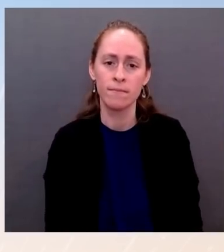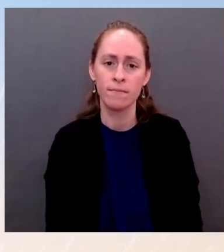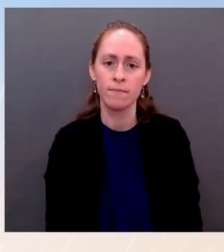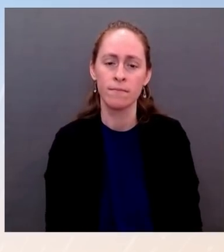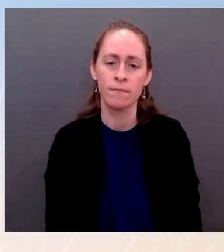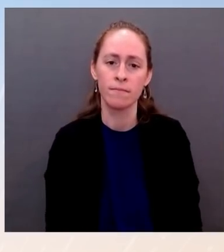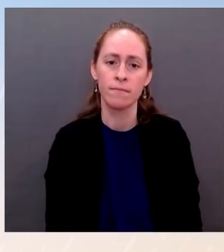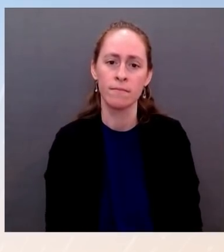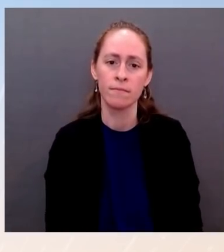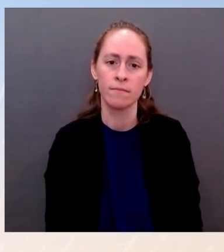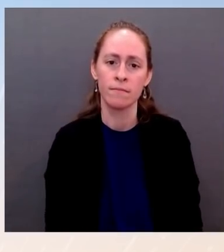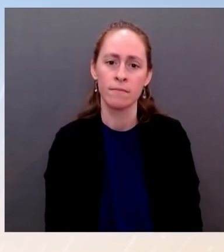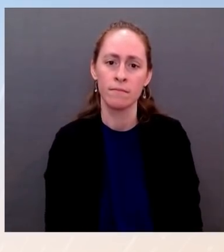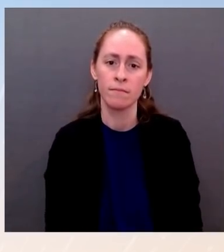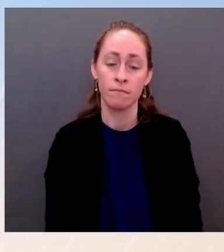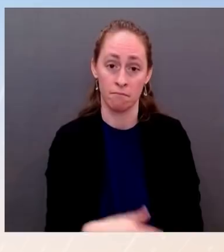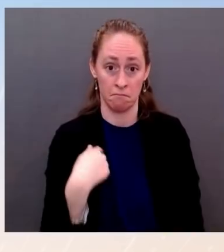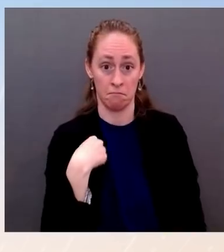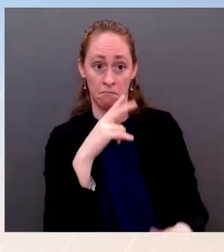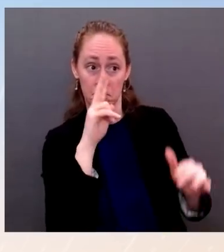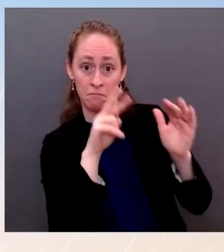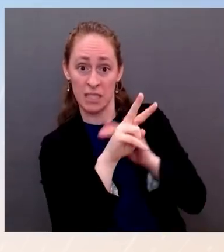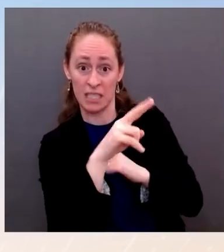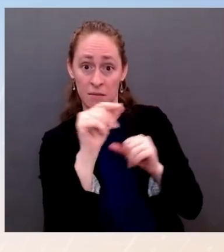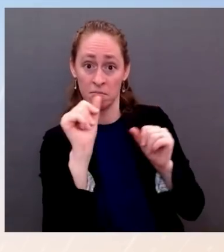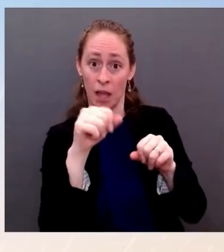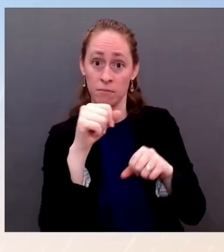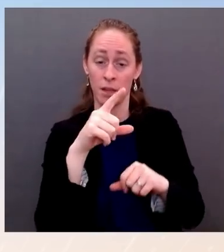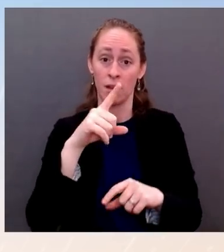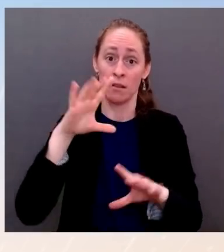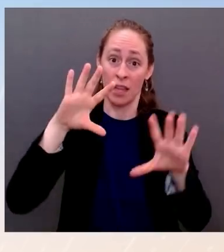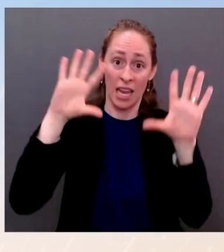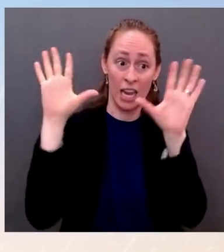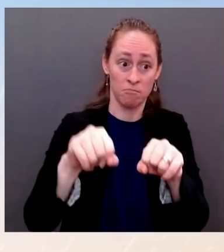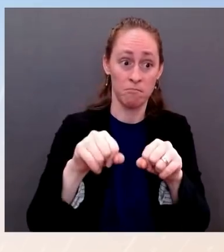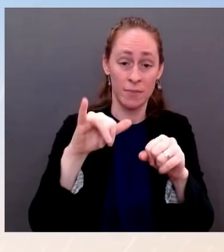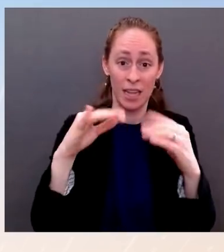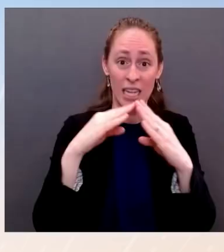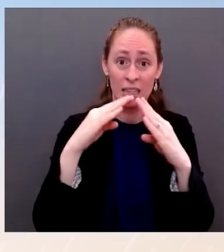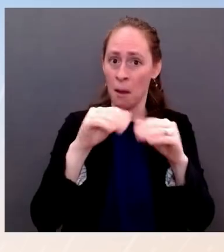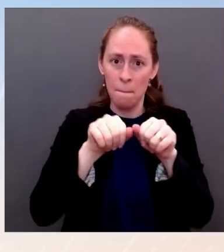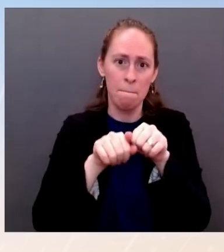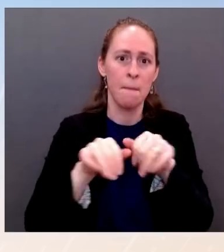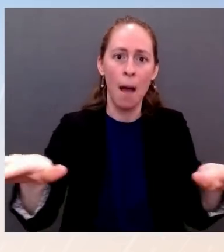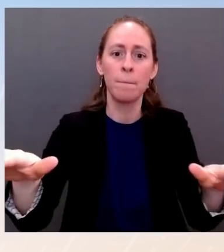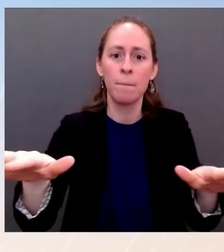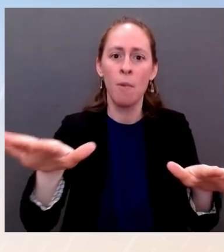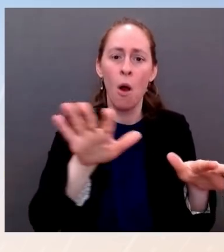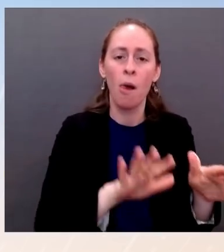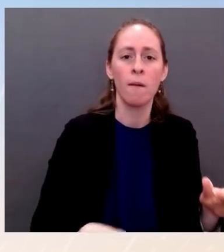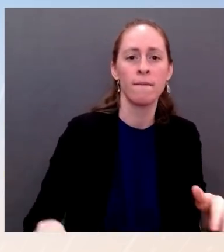and I know this has been the subject of a fair amount of back-and-forth between the administration and the press over the course of the past week: